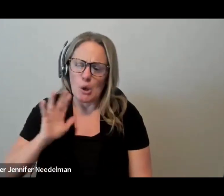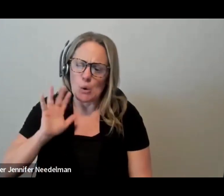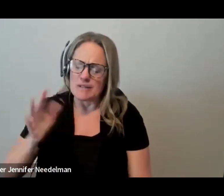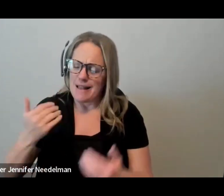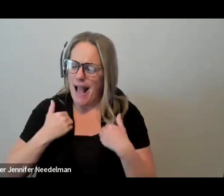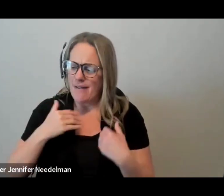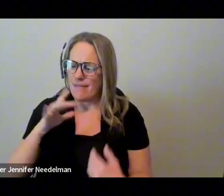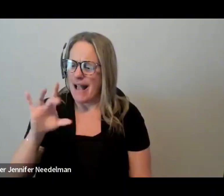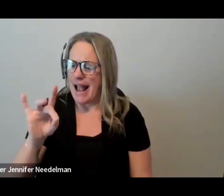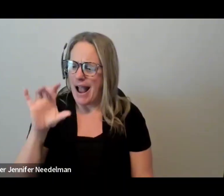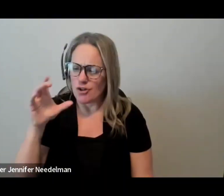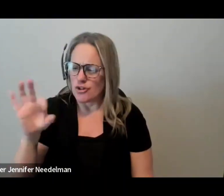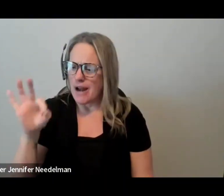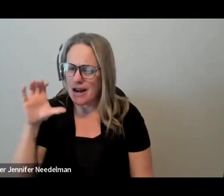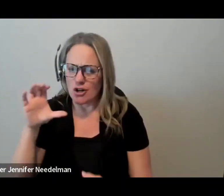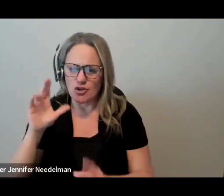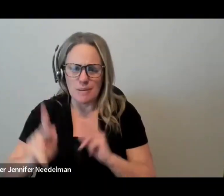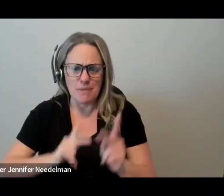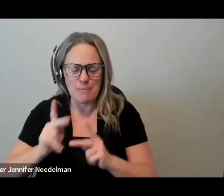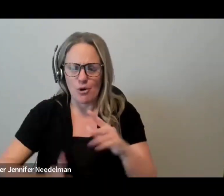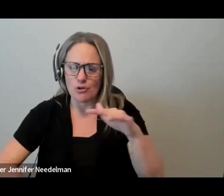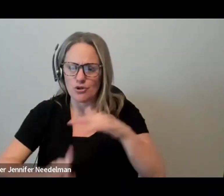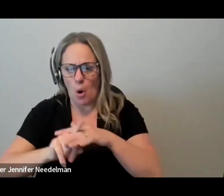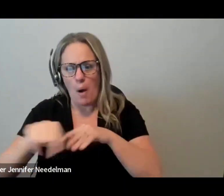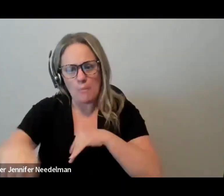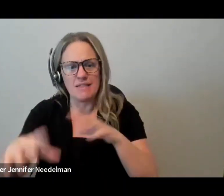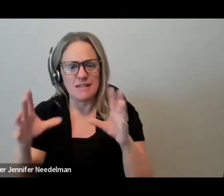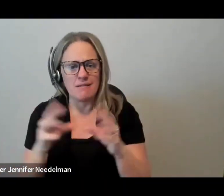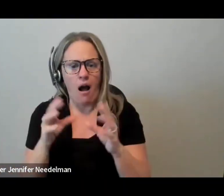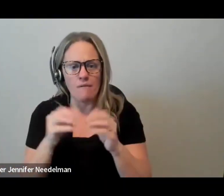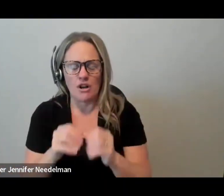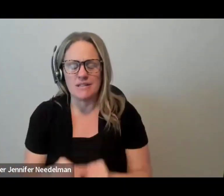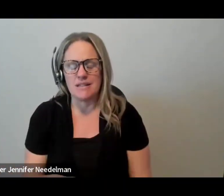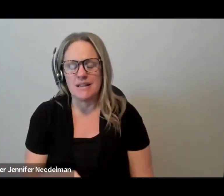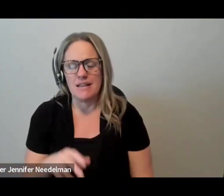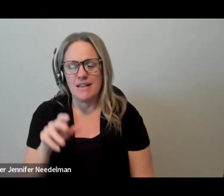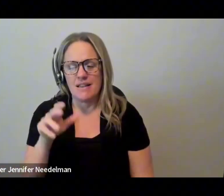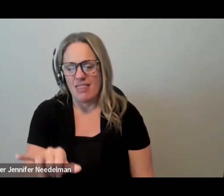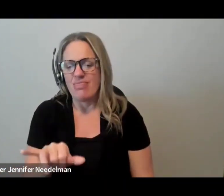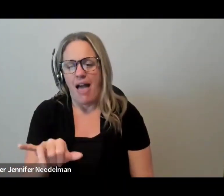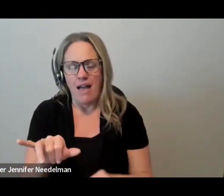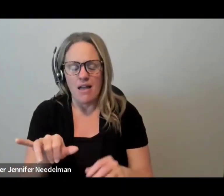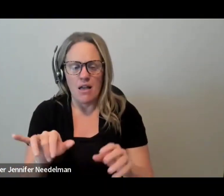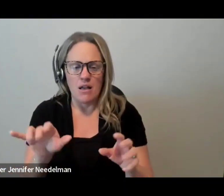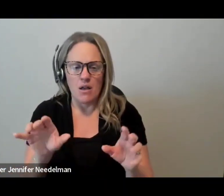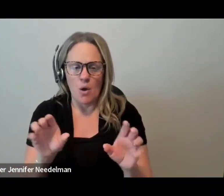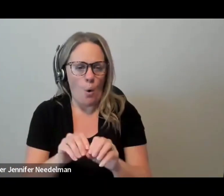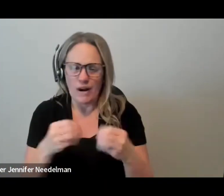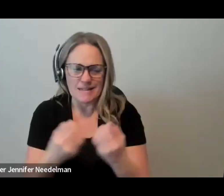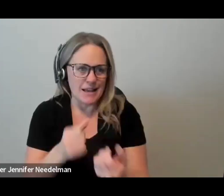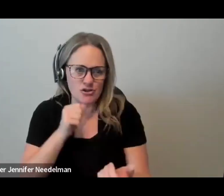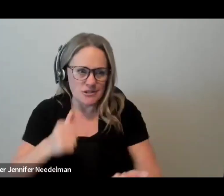900 people show up to this conference every year. Unfortunately, the organization that my wife was a leader with didn't survive the pandemic,